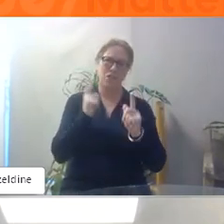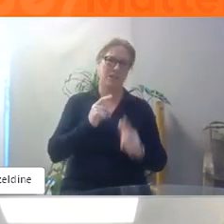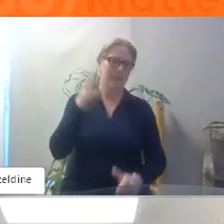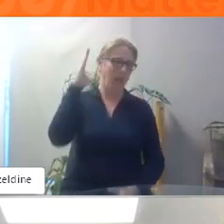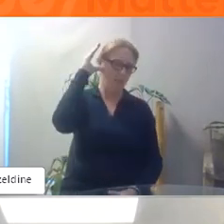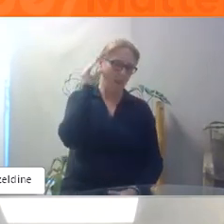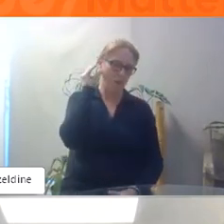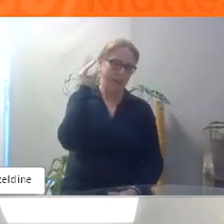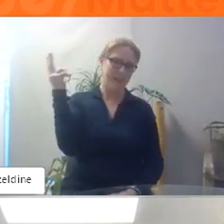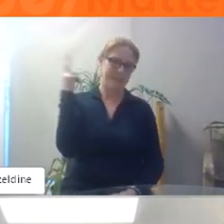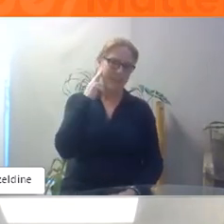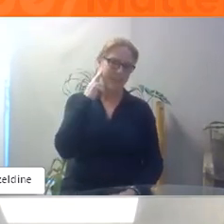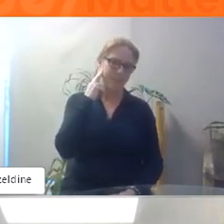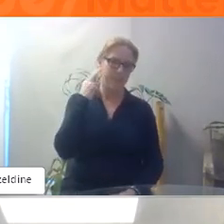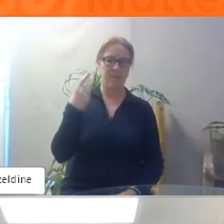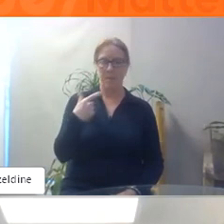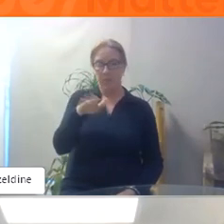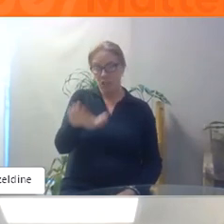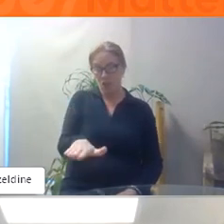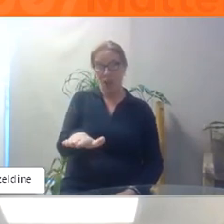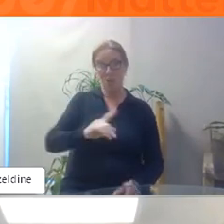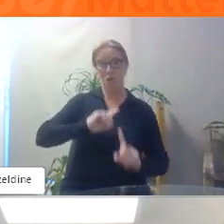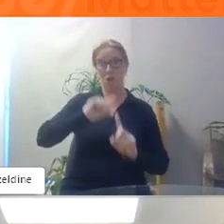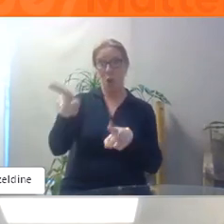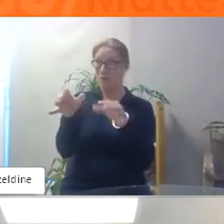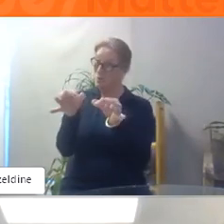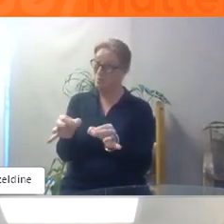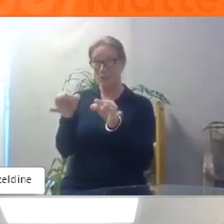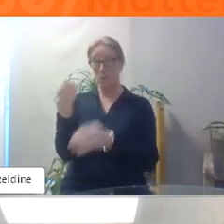rather than the child going to a special school per se for these